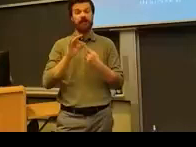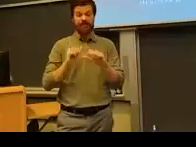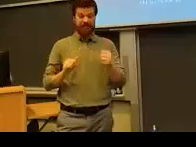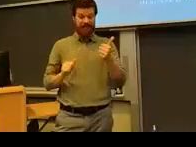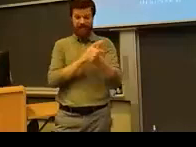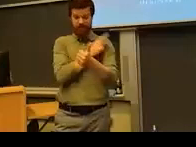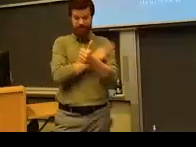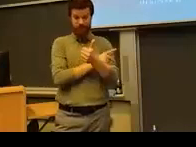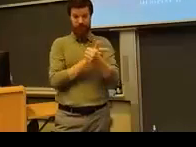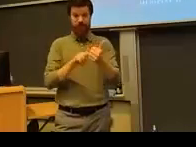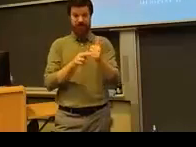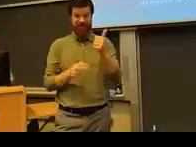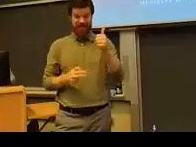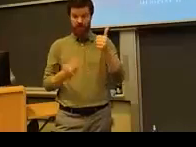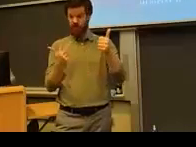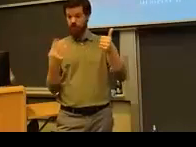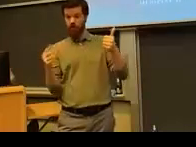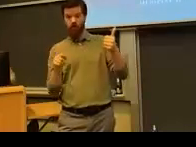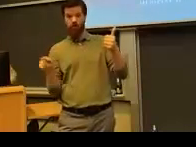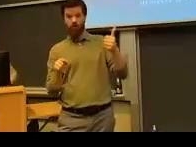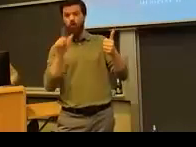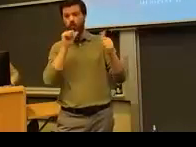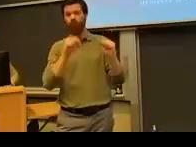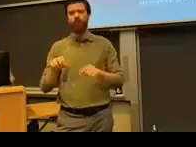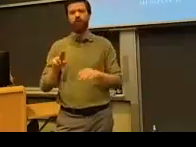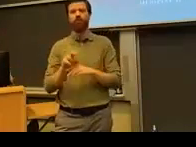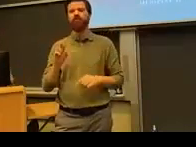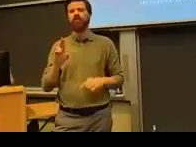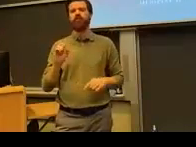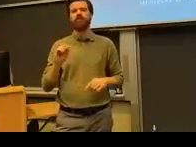three or four out of the 10 that could potentially be using substances while they're on our unit and